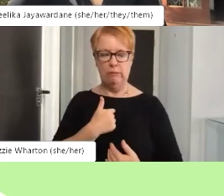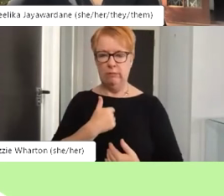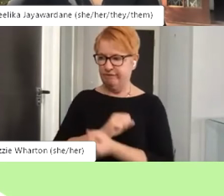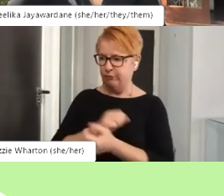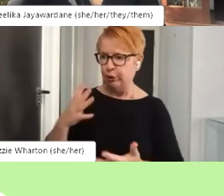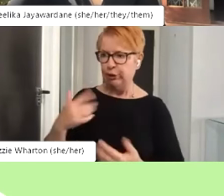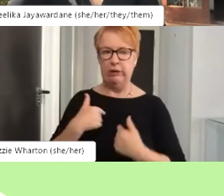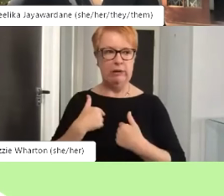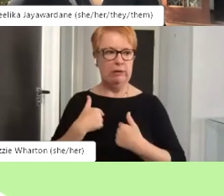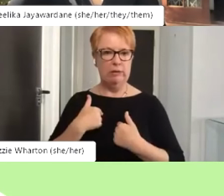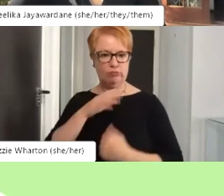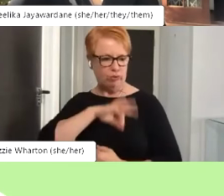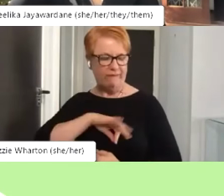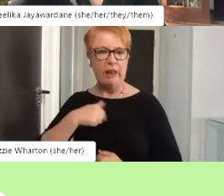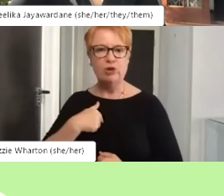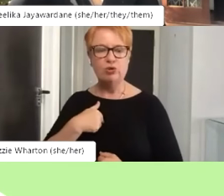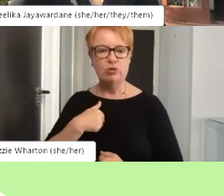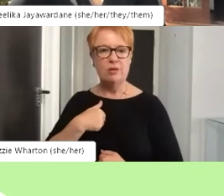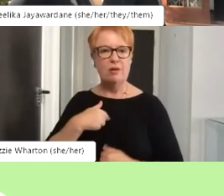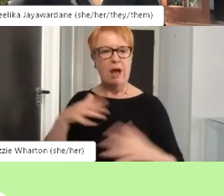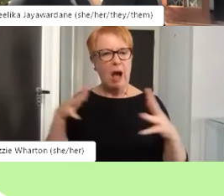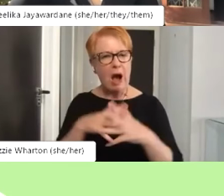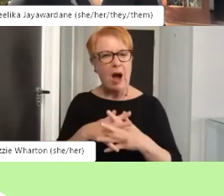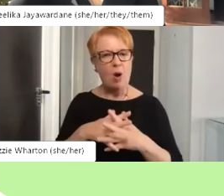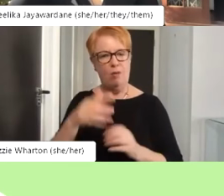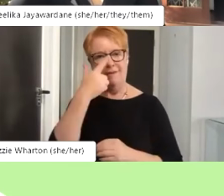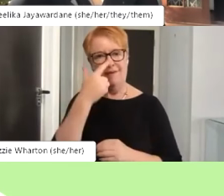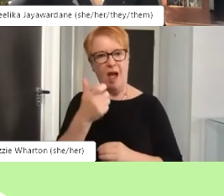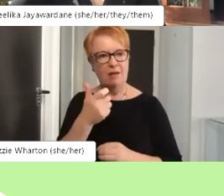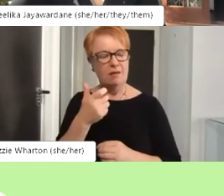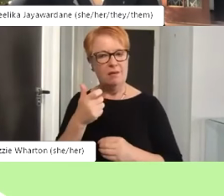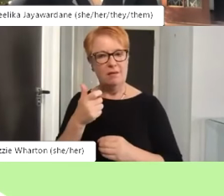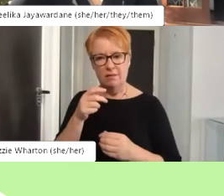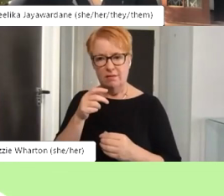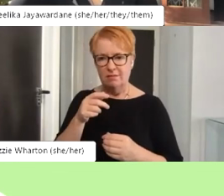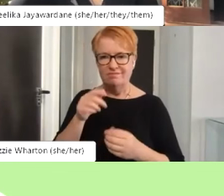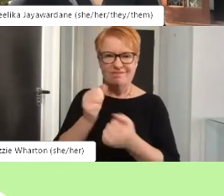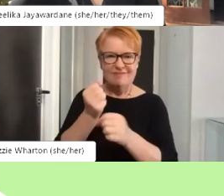How might we move away from extracted processes that mine the pain of others,